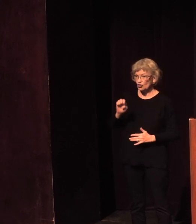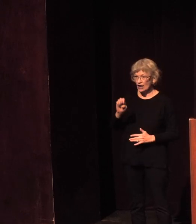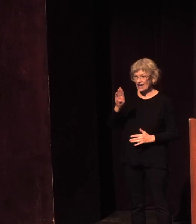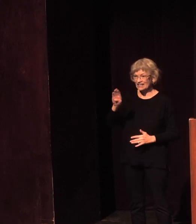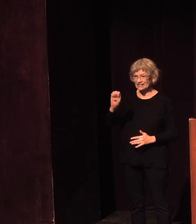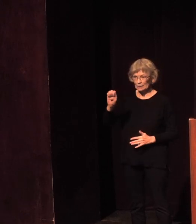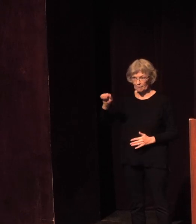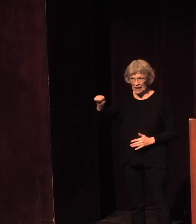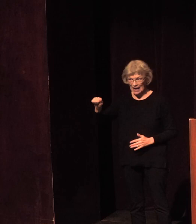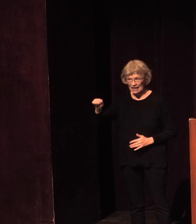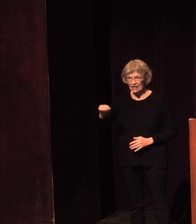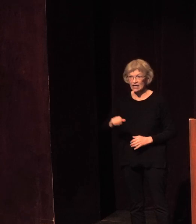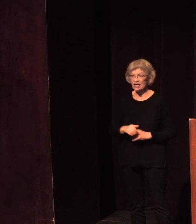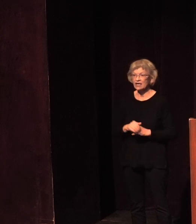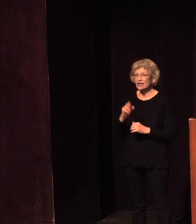And then specifically our